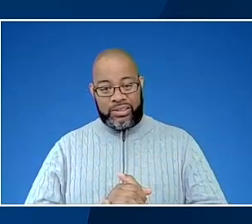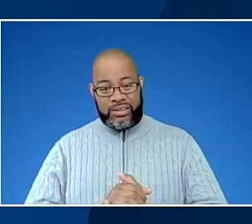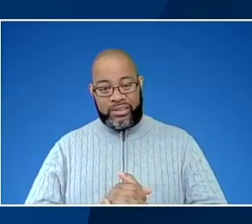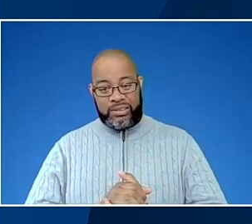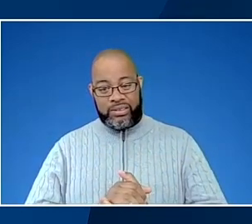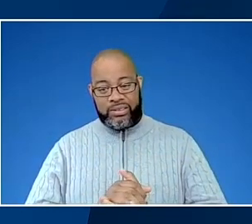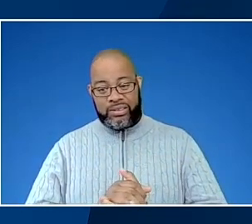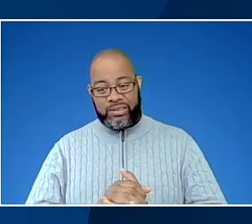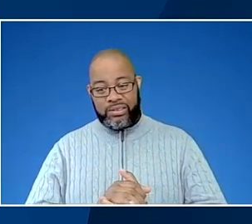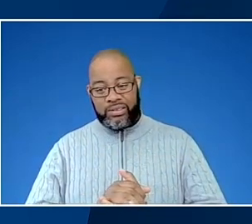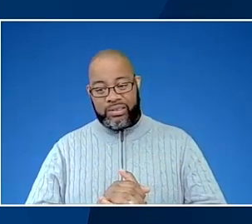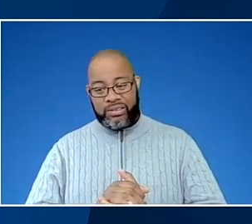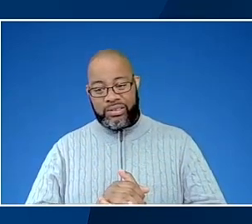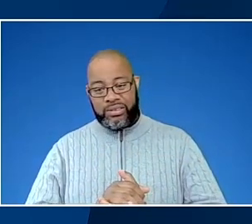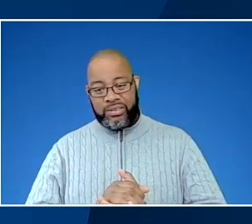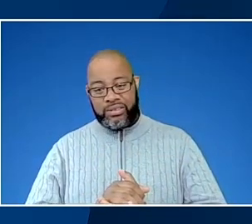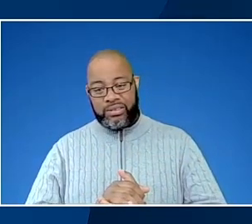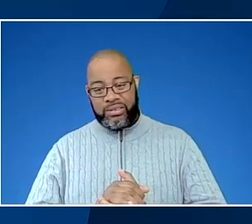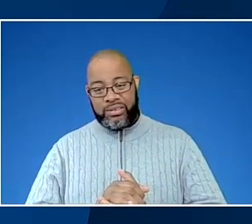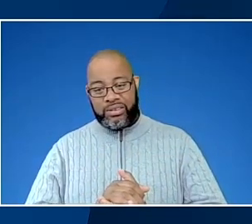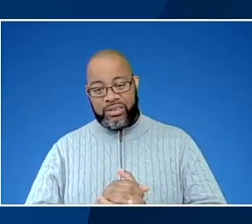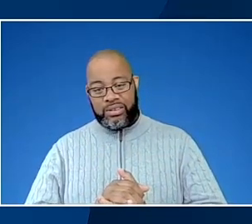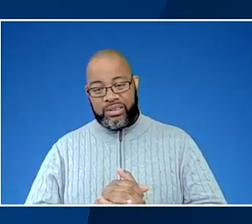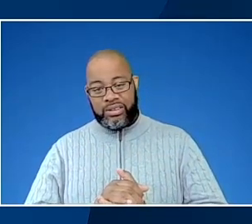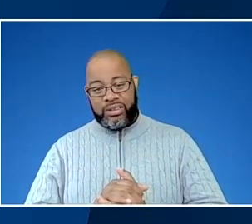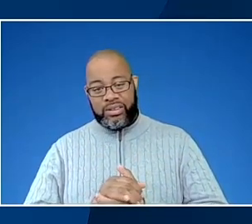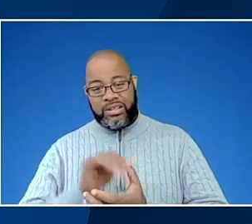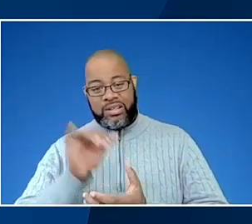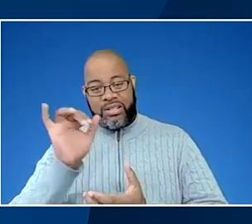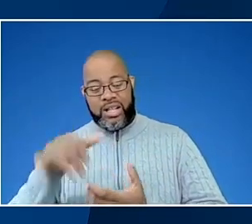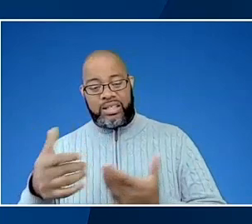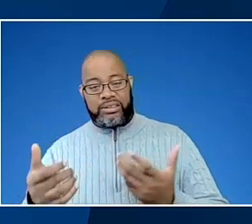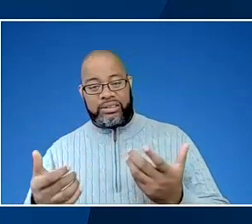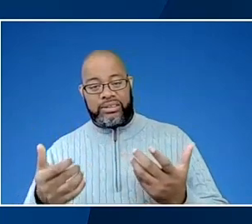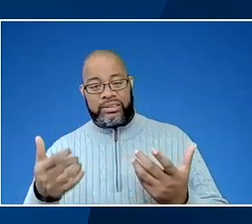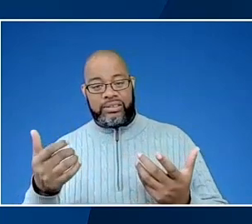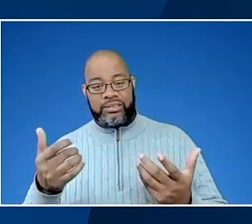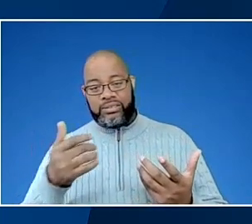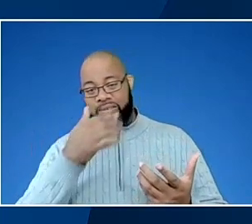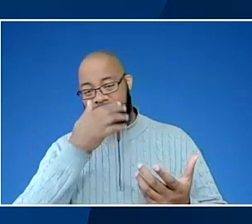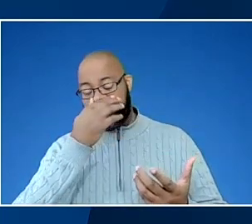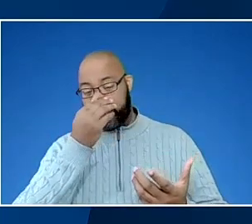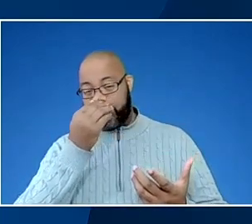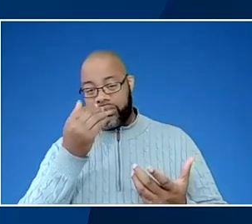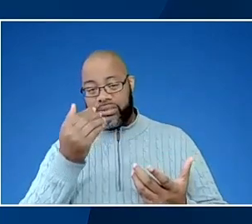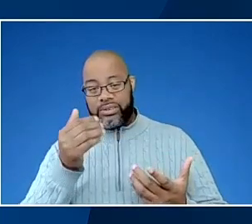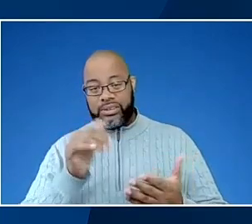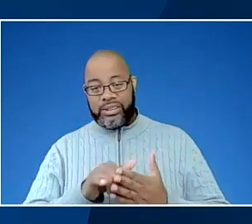don't know, it's a sue happy world that we live in, you know.